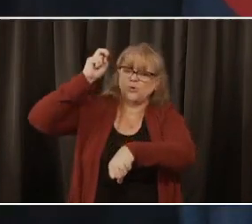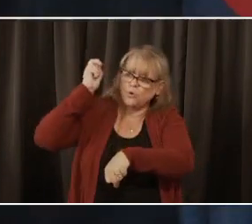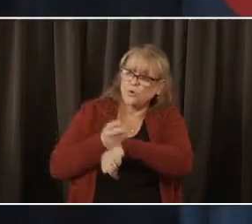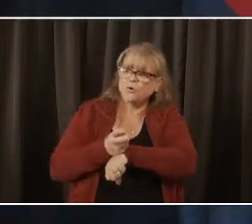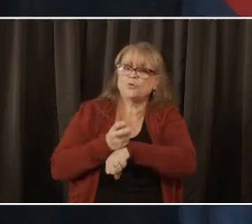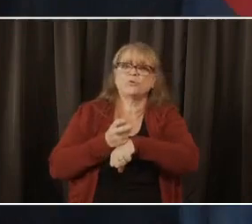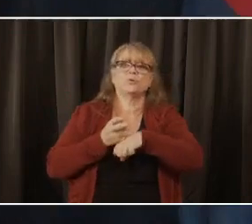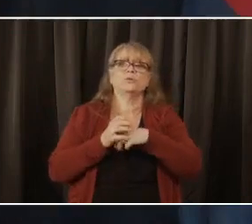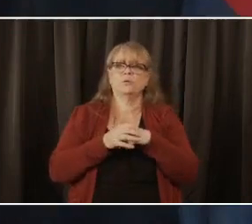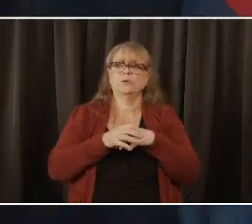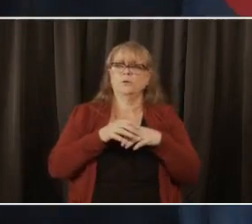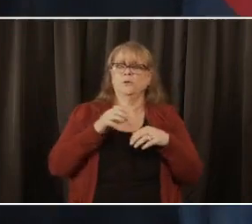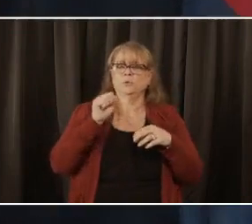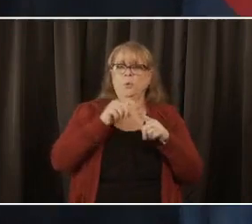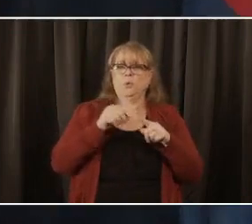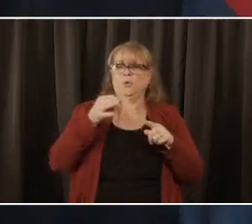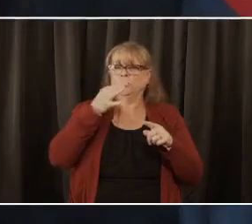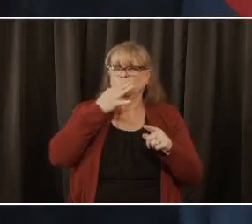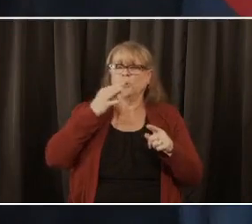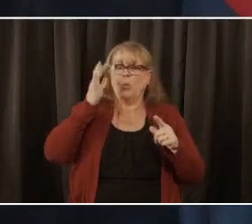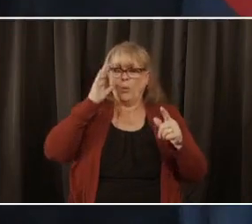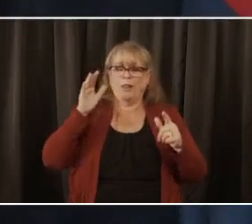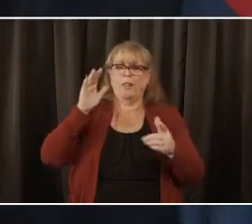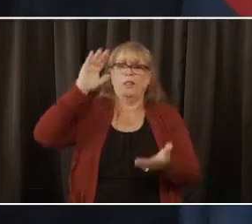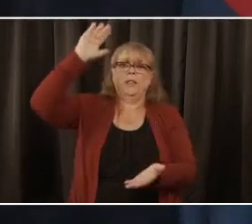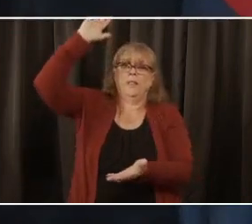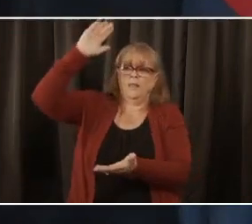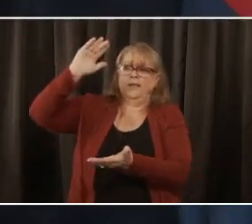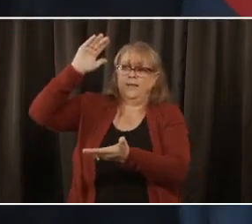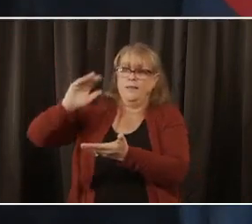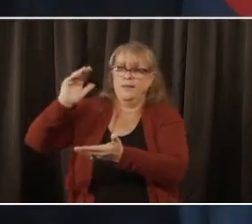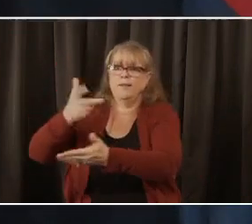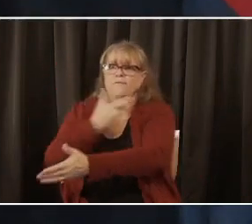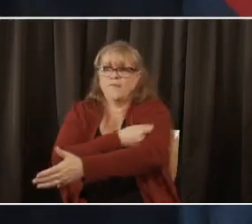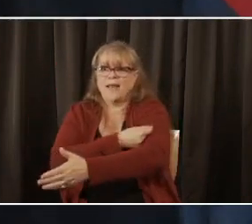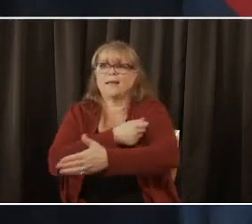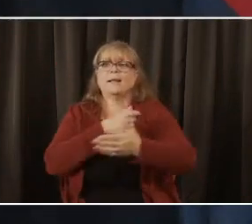I encourage you to think again get vaccinated, be careful. This virus of course is not as deadly for